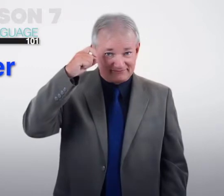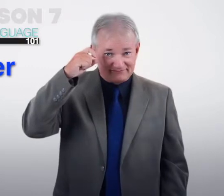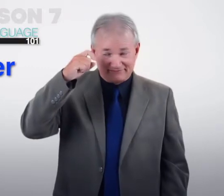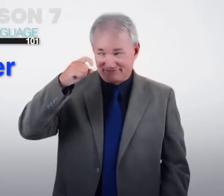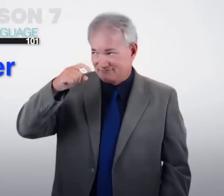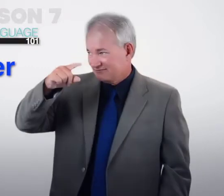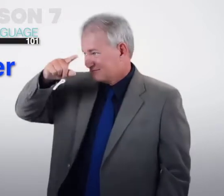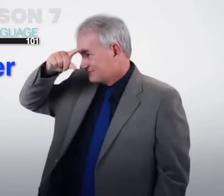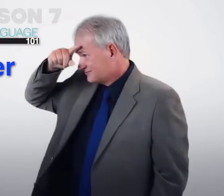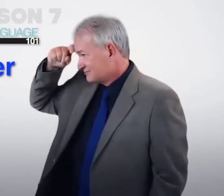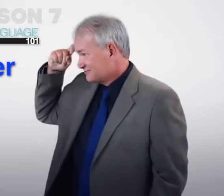Summer.